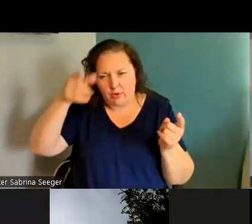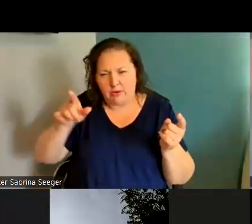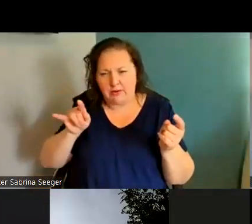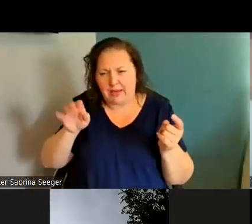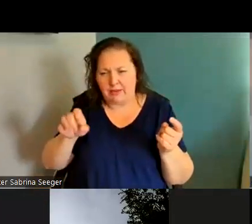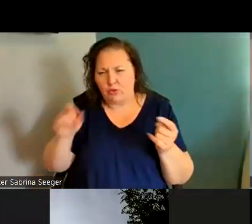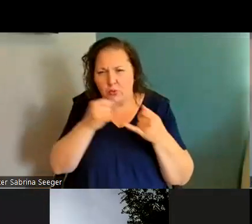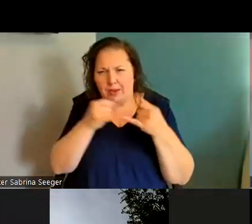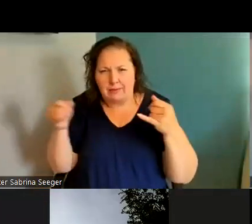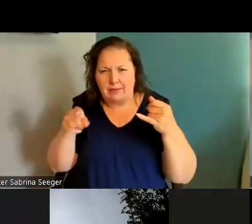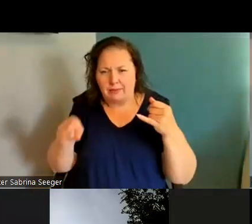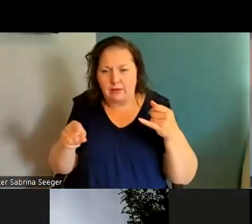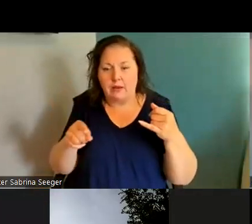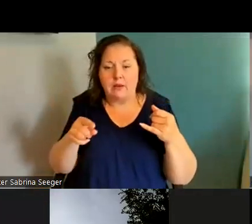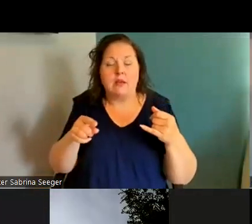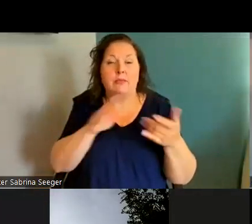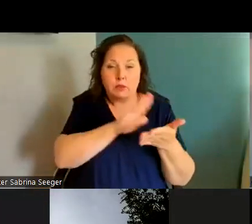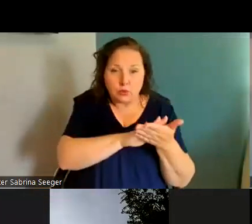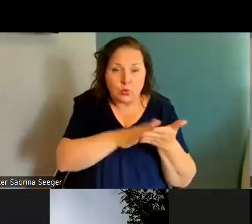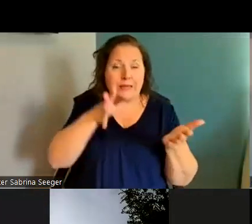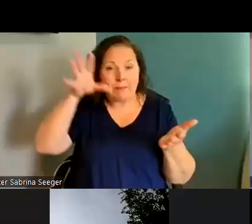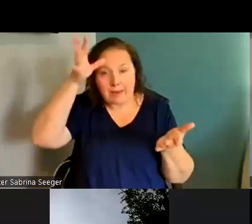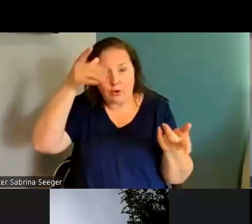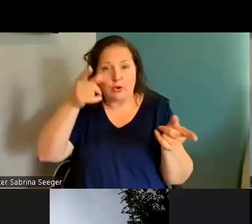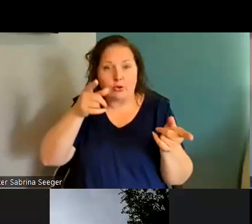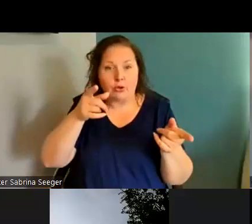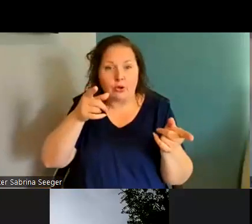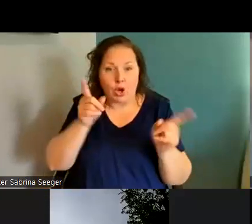line in there, if both the school and the parent agree to a re-eval